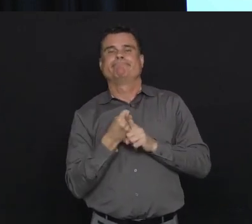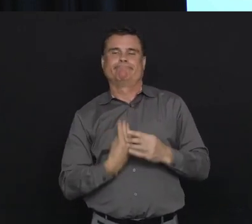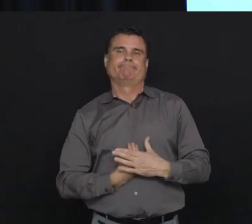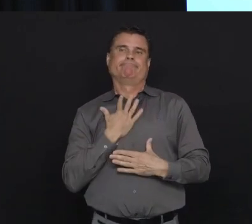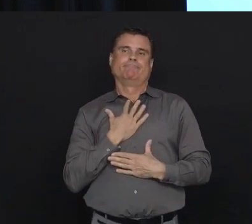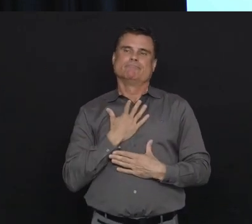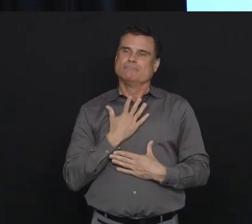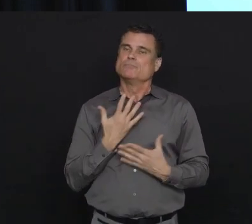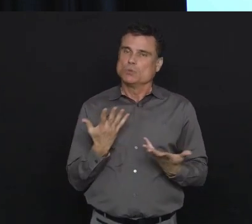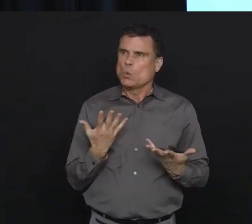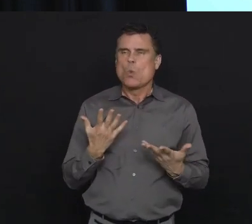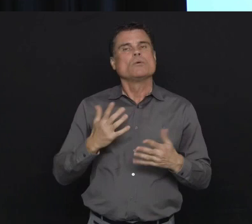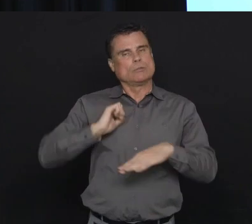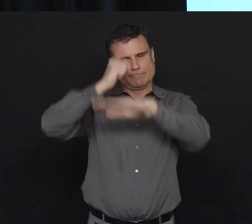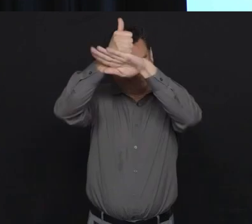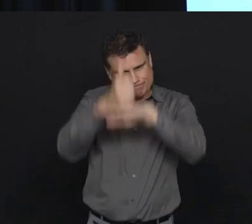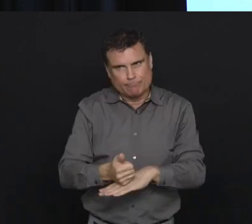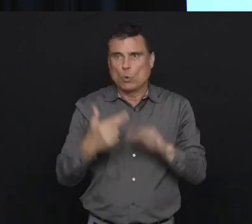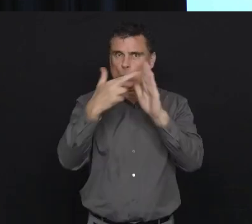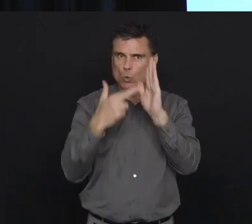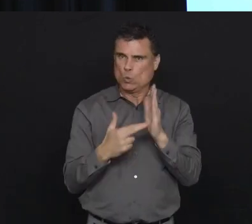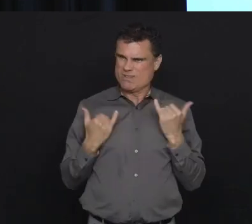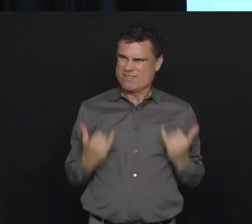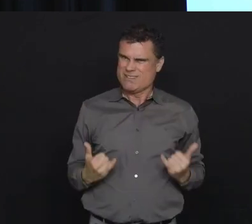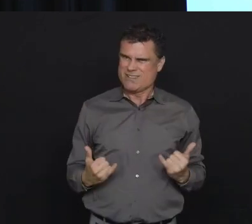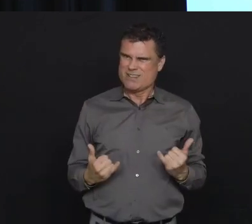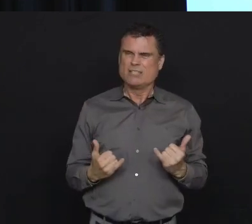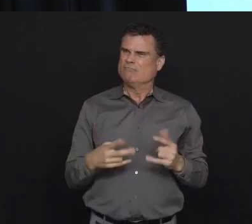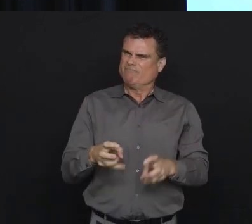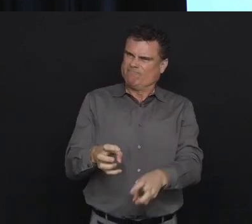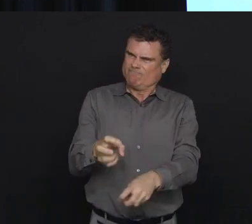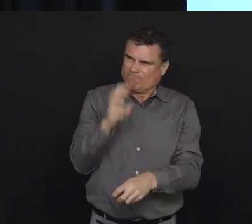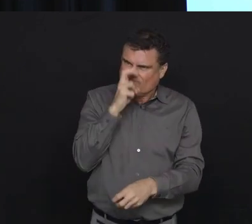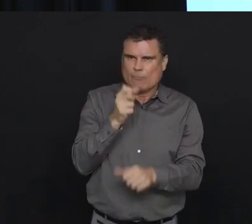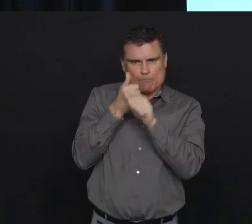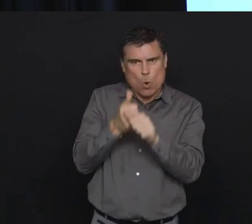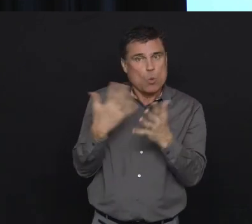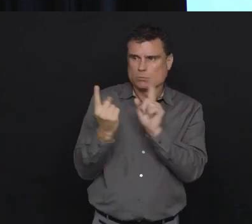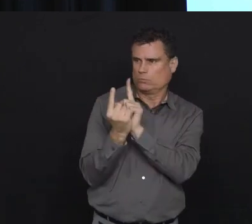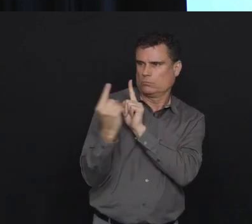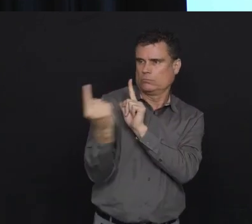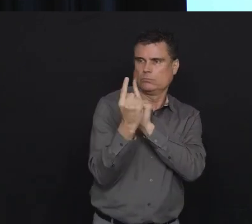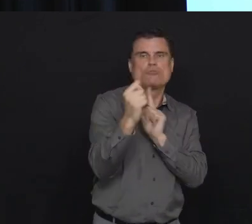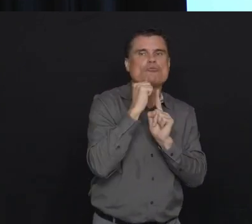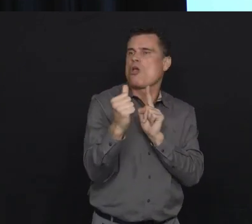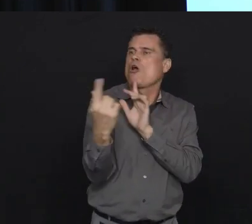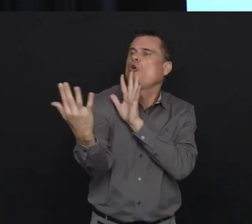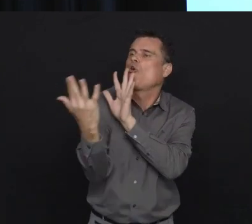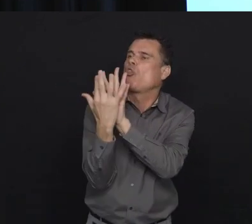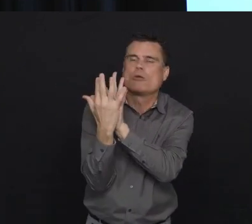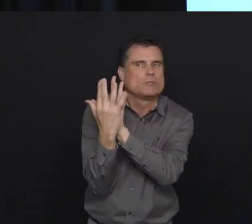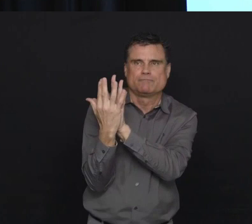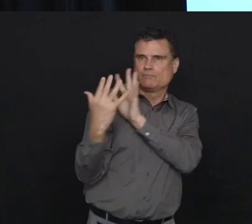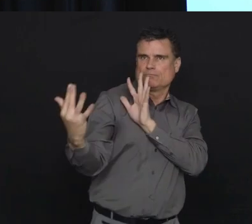We are going to start to see the impact of those in the coming week and two weeks.